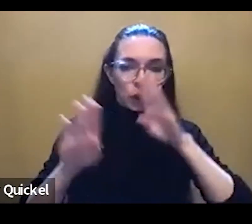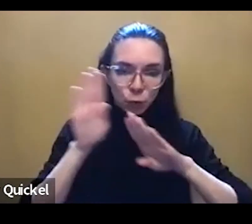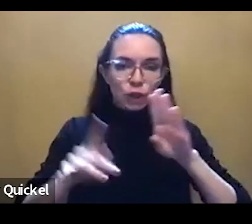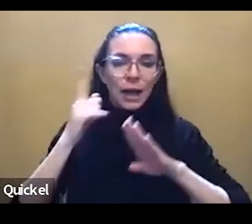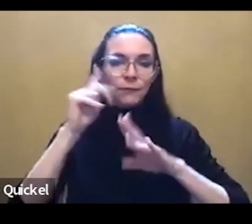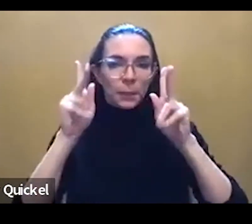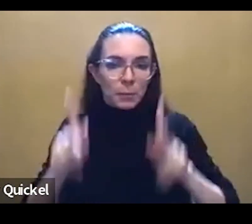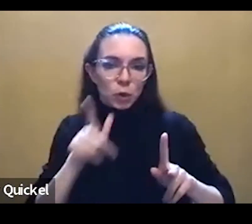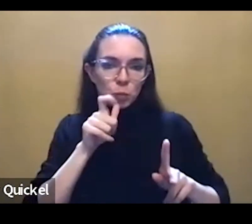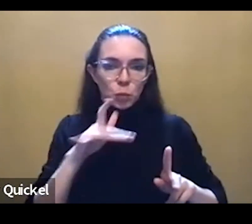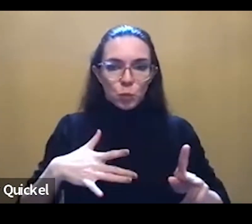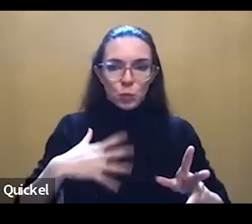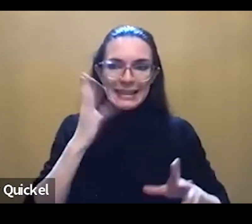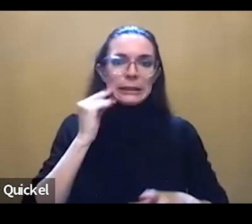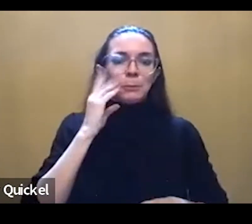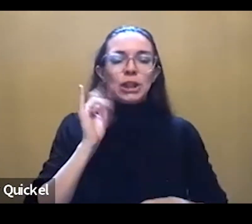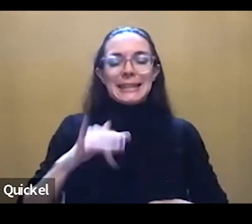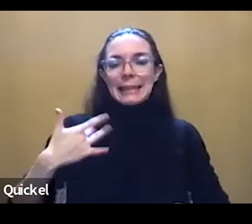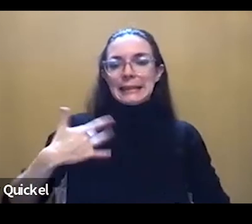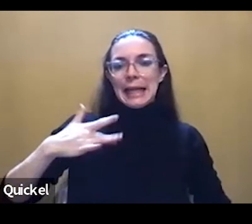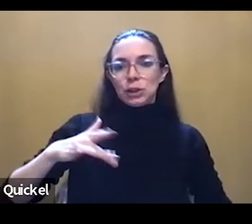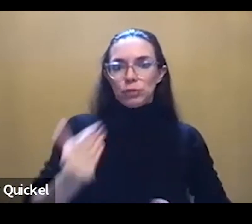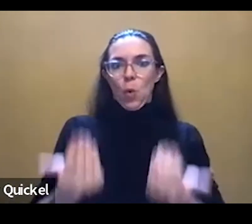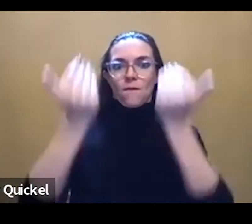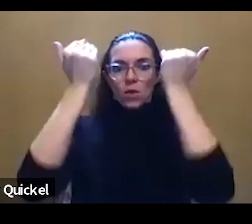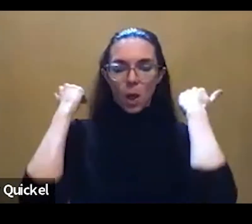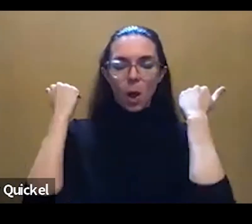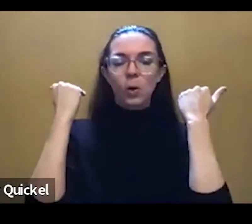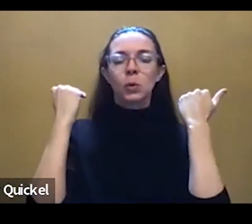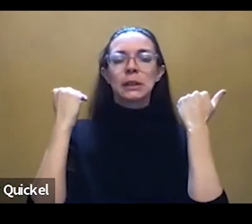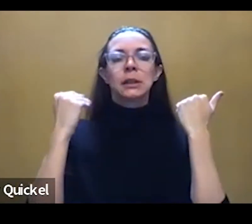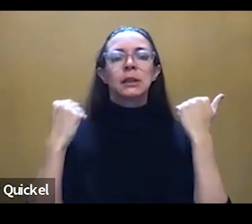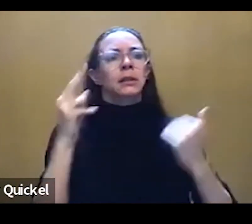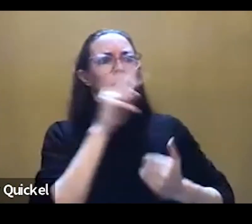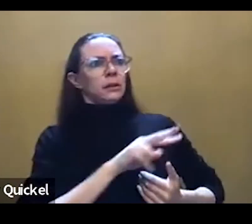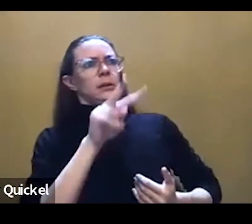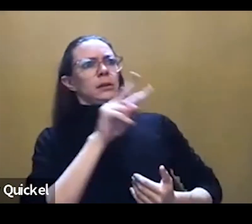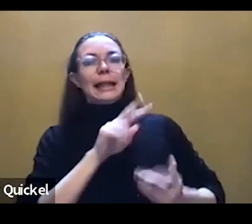who experiences this sensory overload, you know, is interpreted by those who are